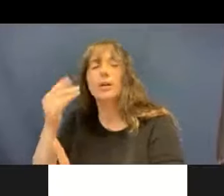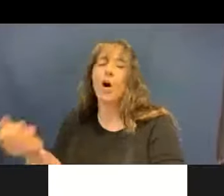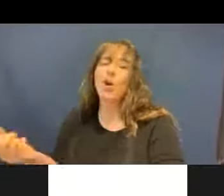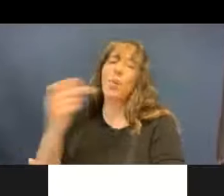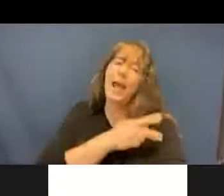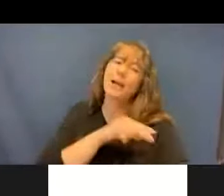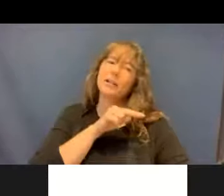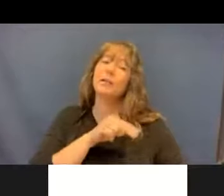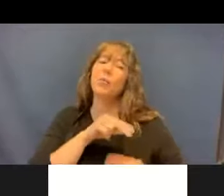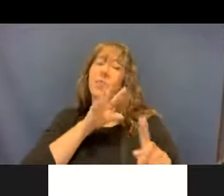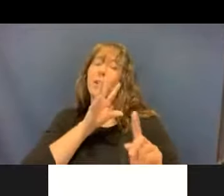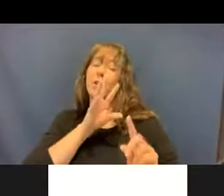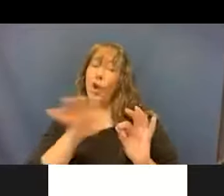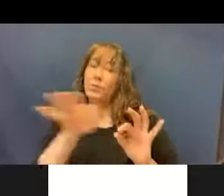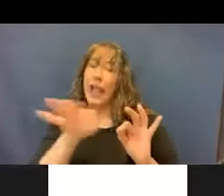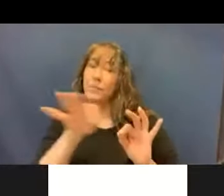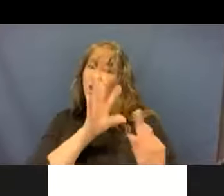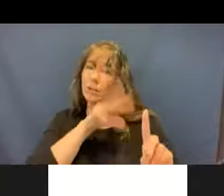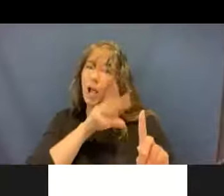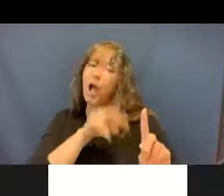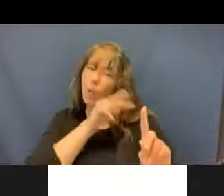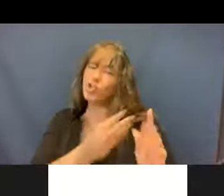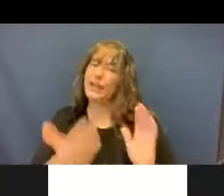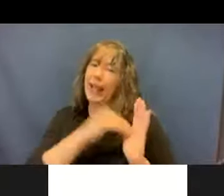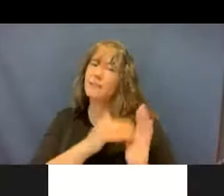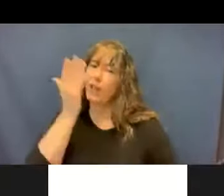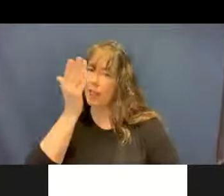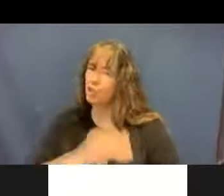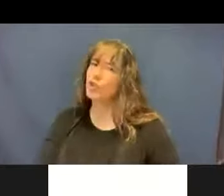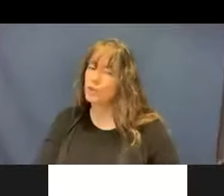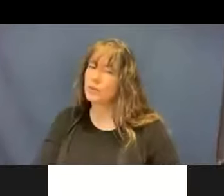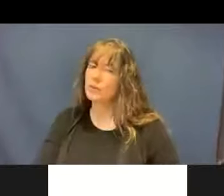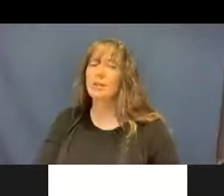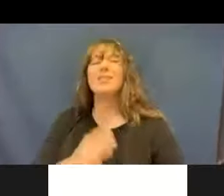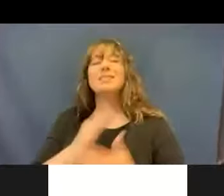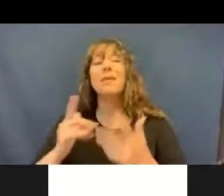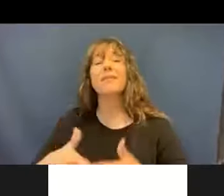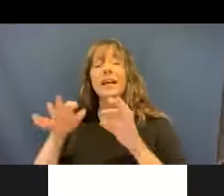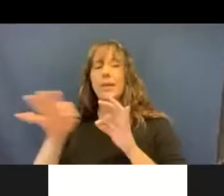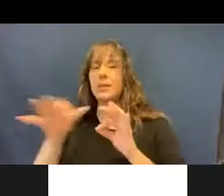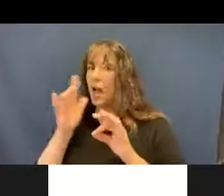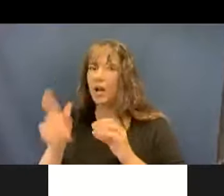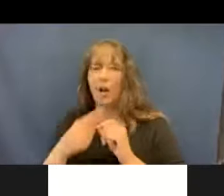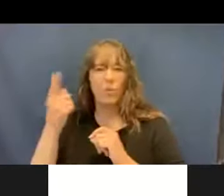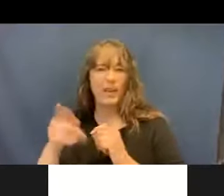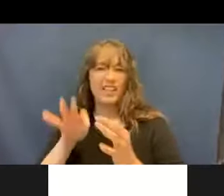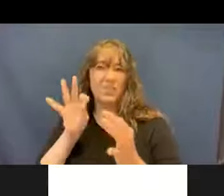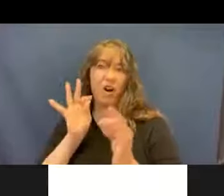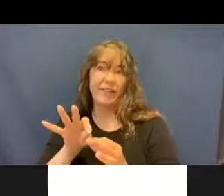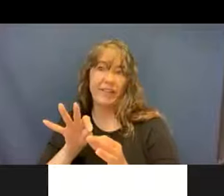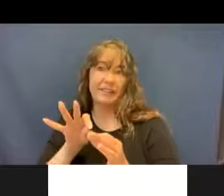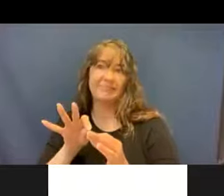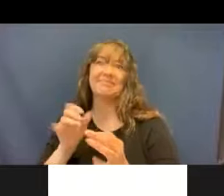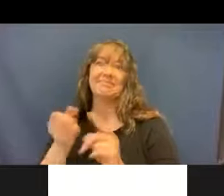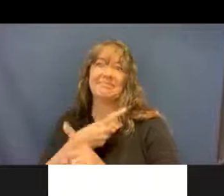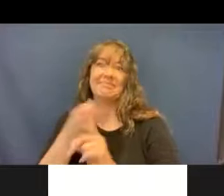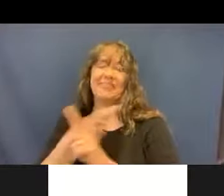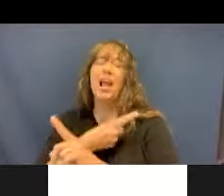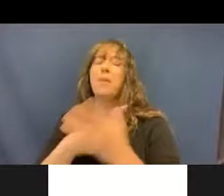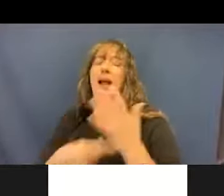closed captioned, as some of the live caption isn't always perfect. But like you said, it's